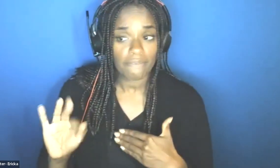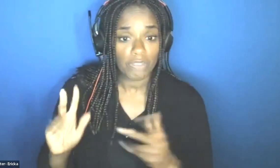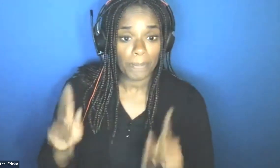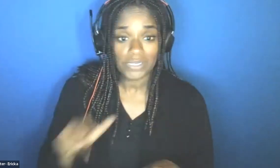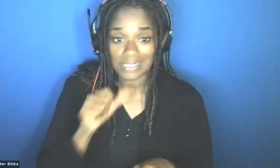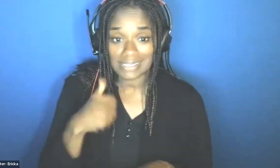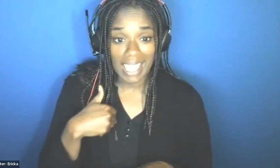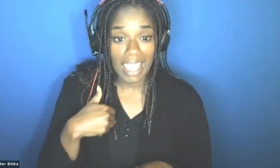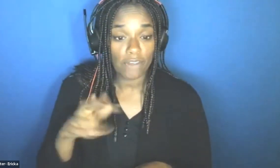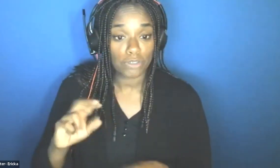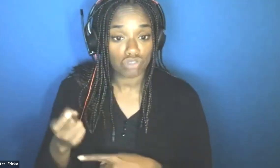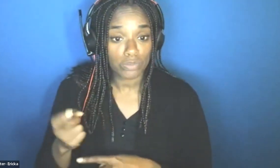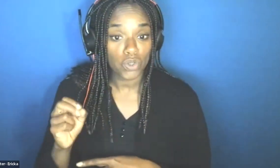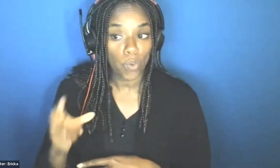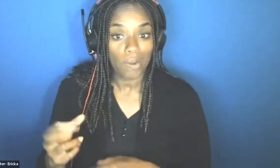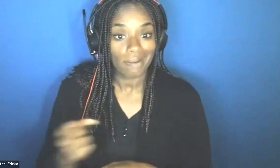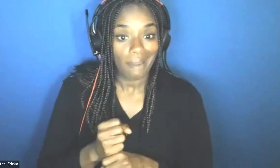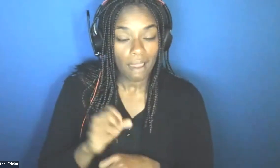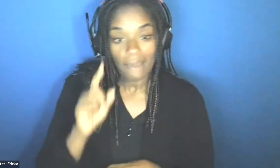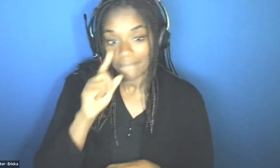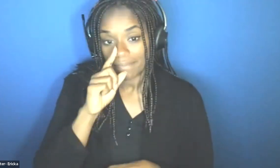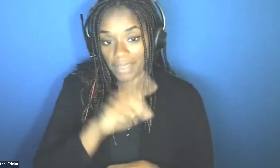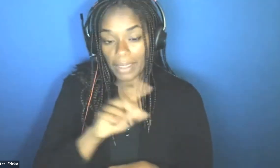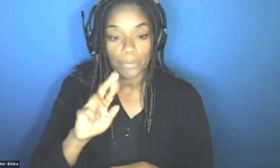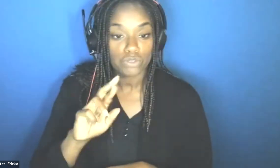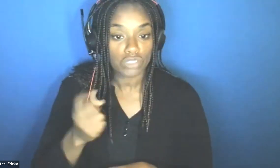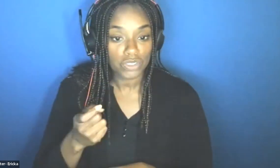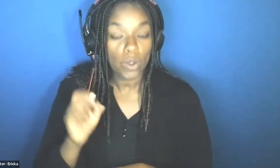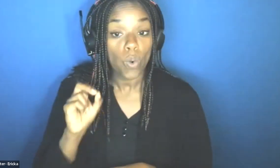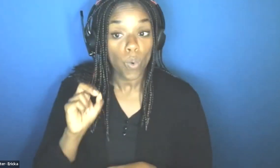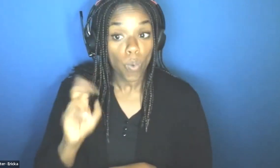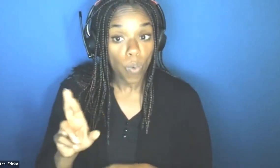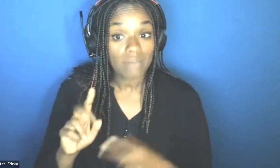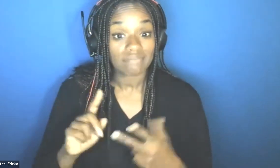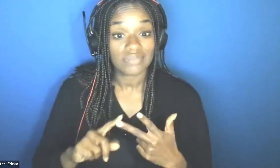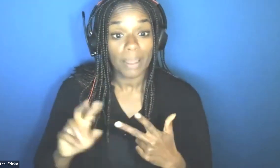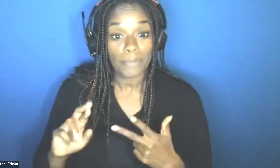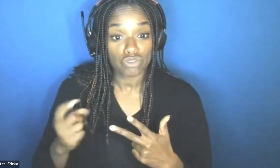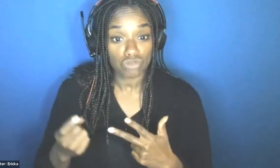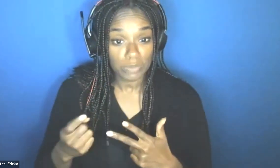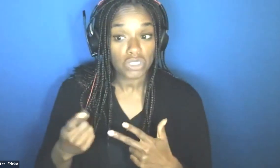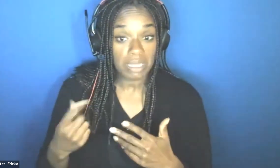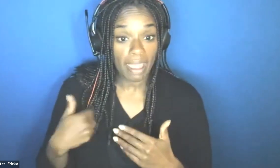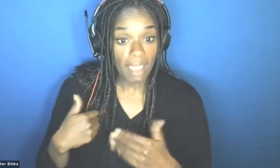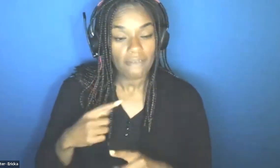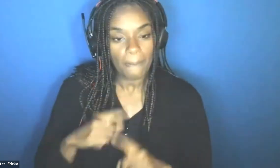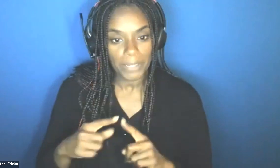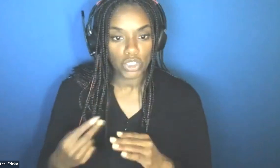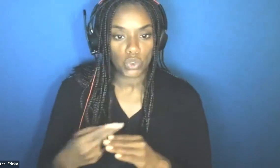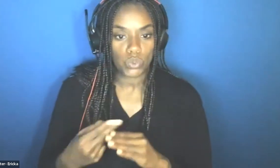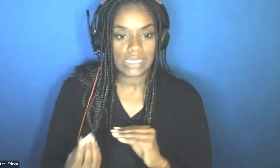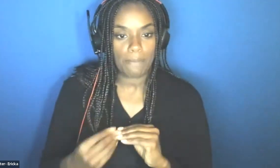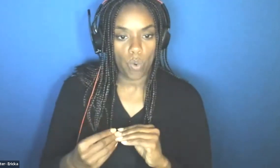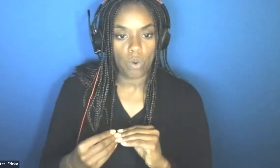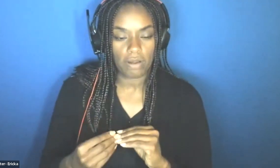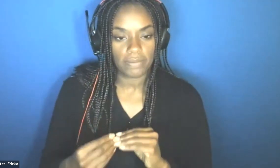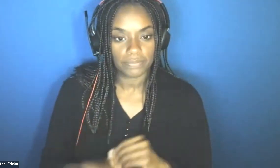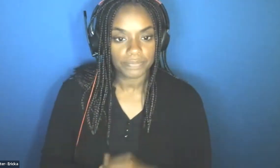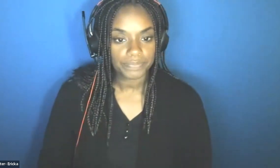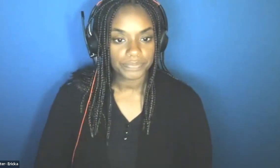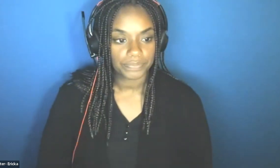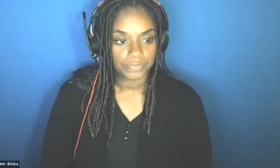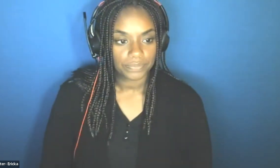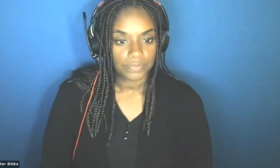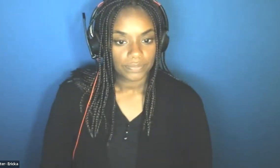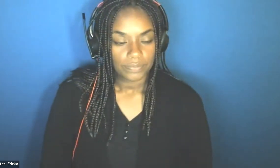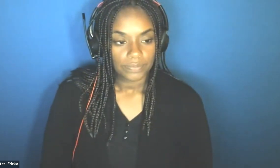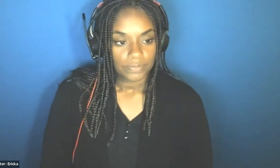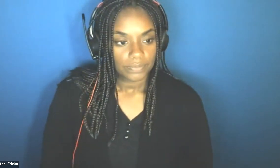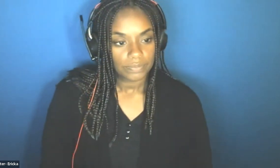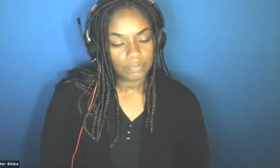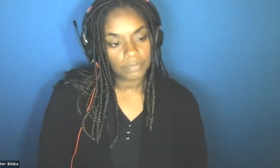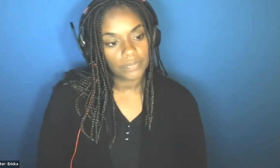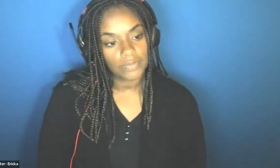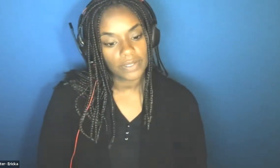And that term illegal drug use includes the use of illegal drugs, such as heroin or cocaine, but might include the misuse of other controlled substances, like opioids or morphine.